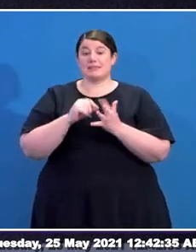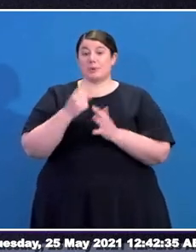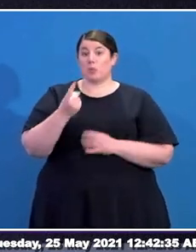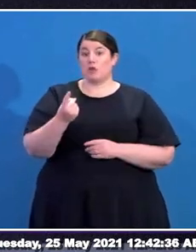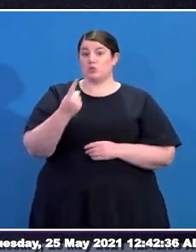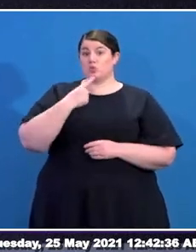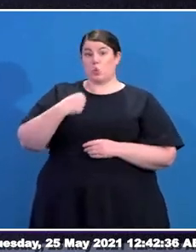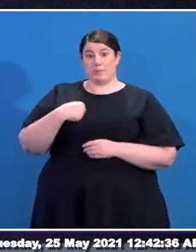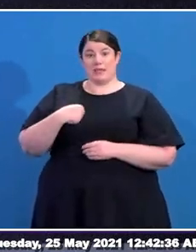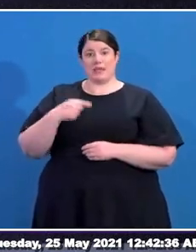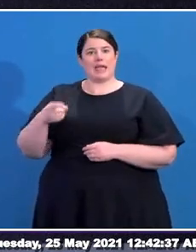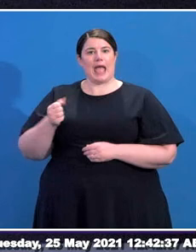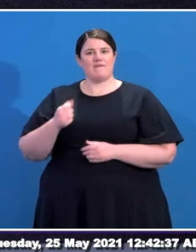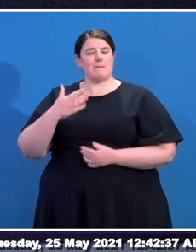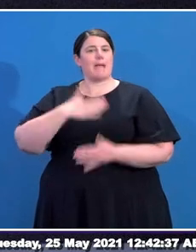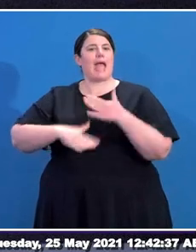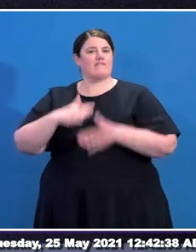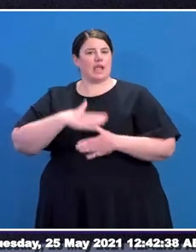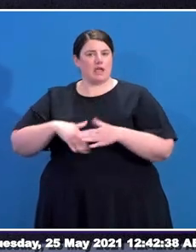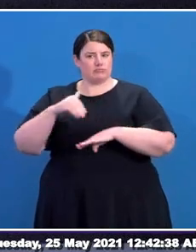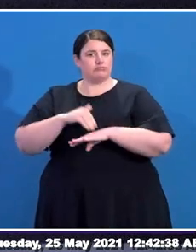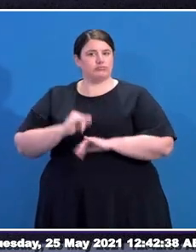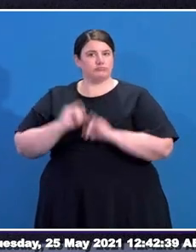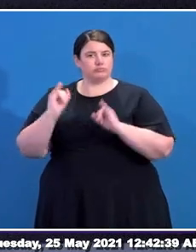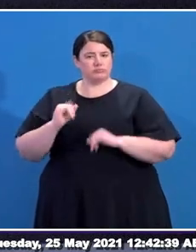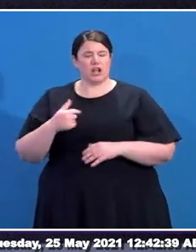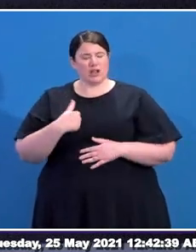I asked, "What did he have for lunch, what did you give him?"